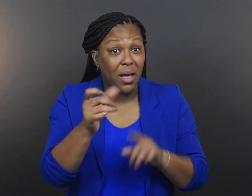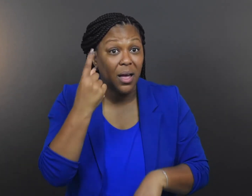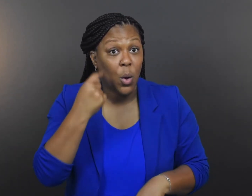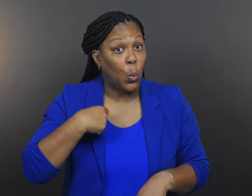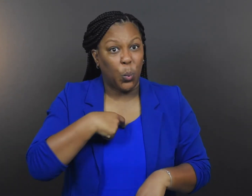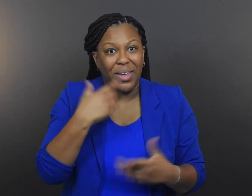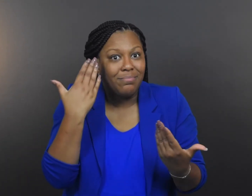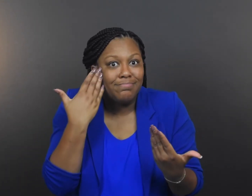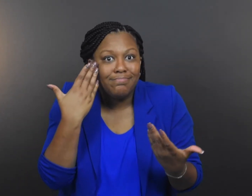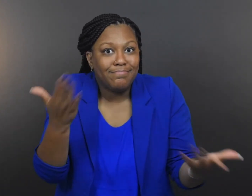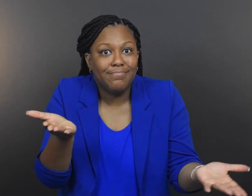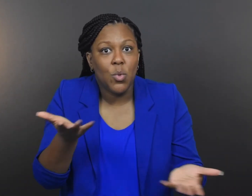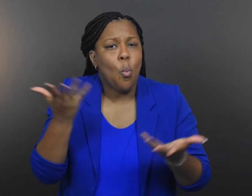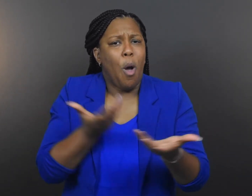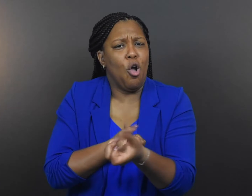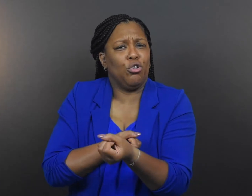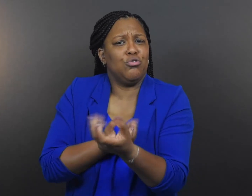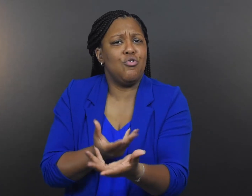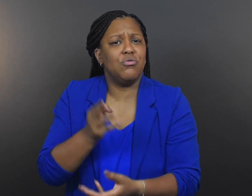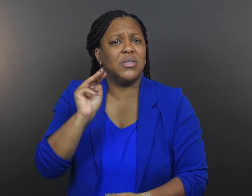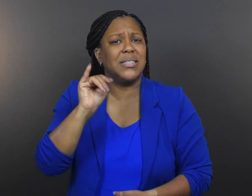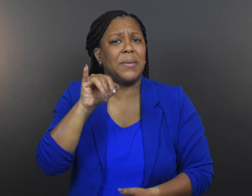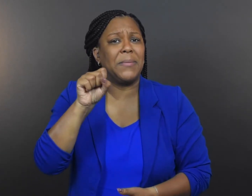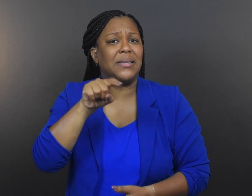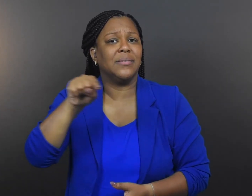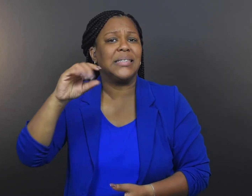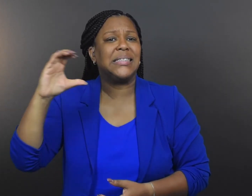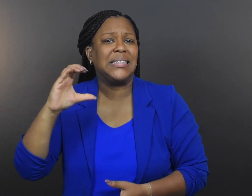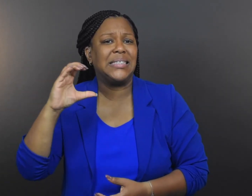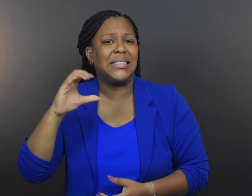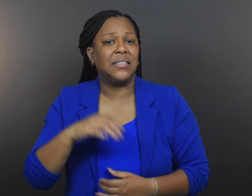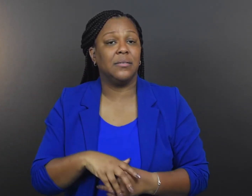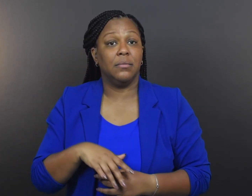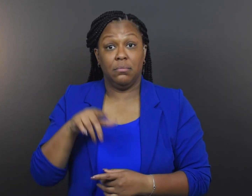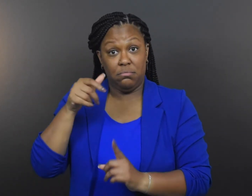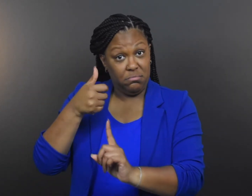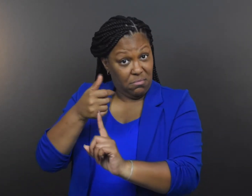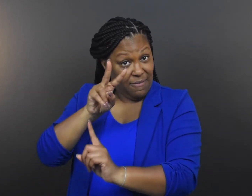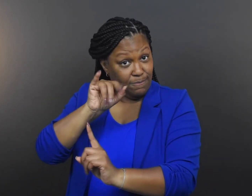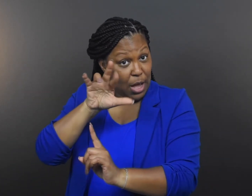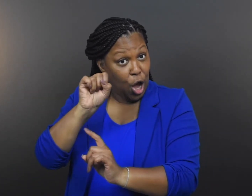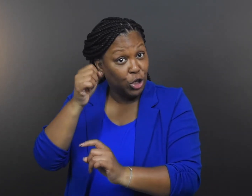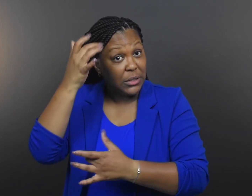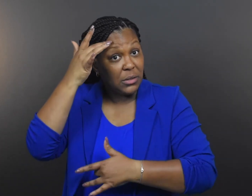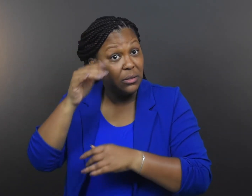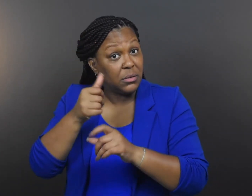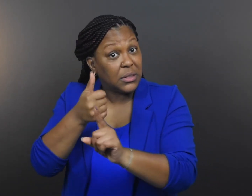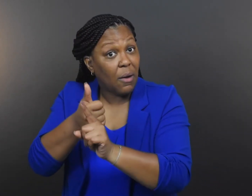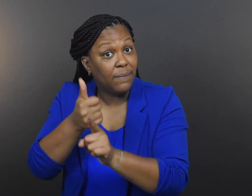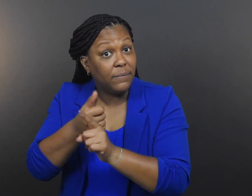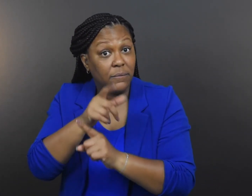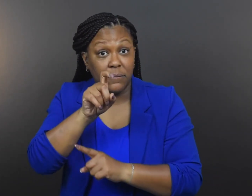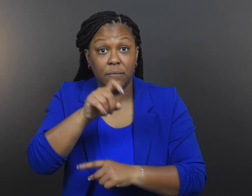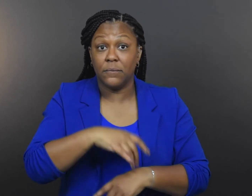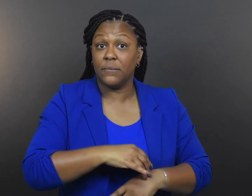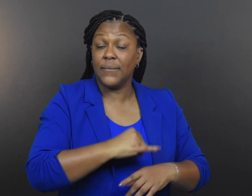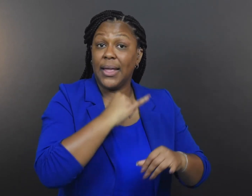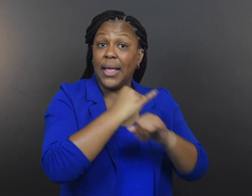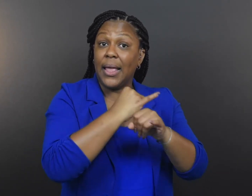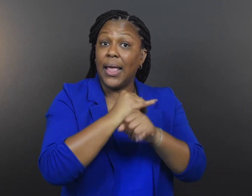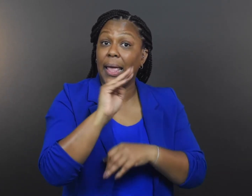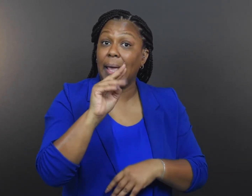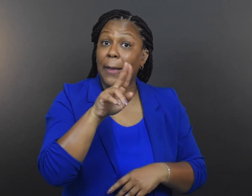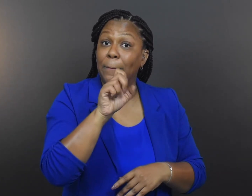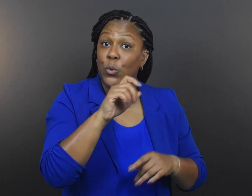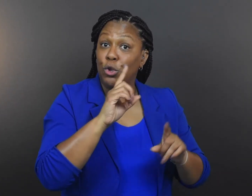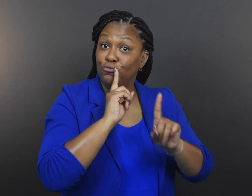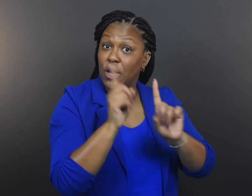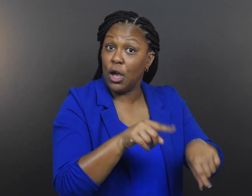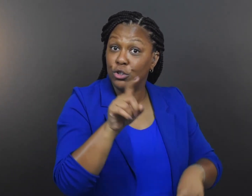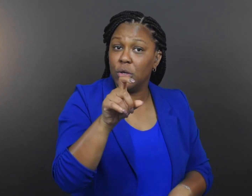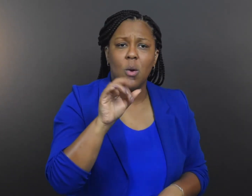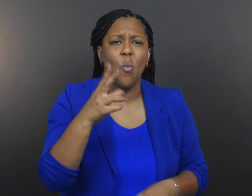but we do not yet know what causes MIS-C—the virus itself, immune reactions, or both,” Joy says.